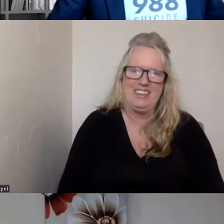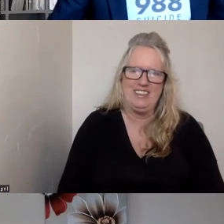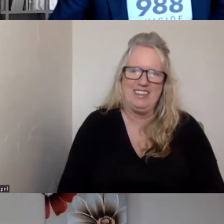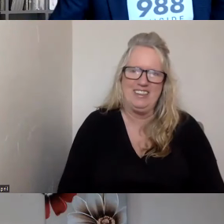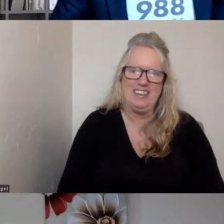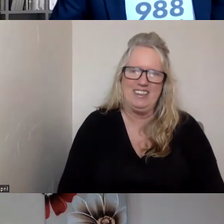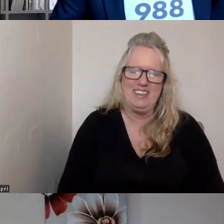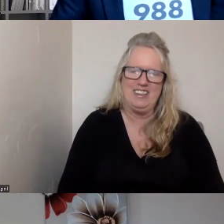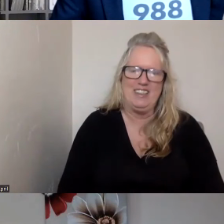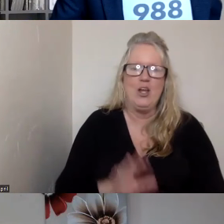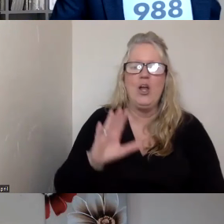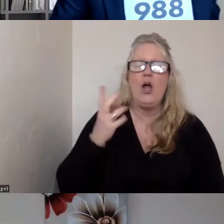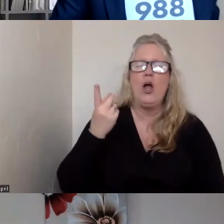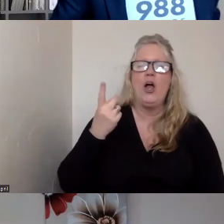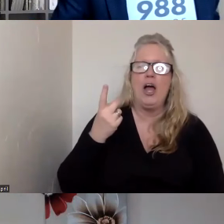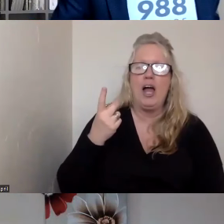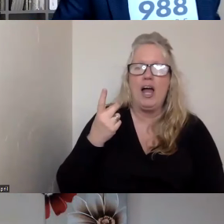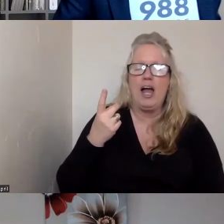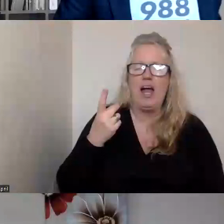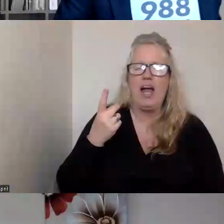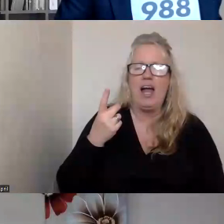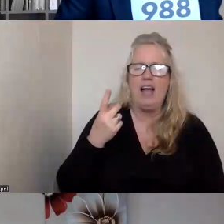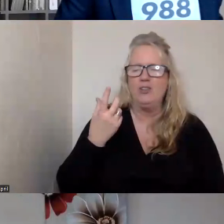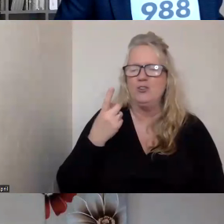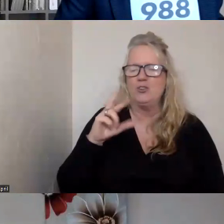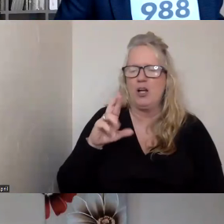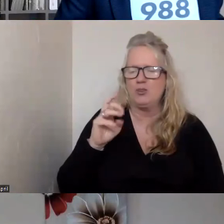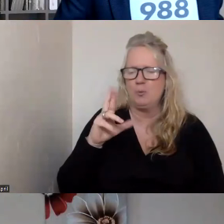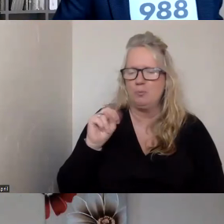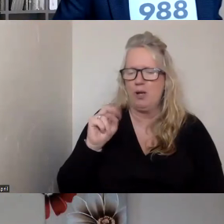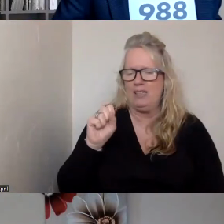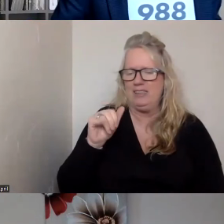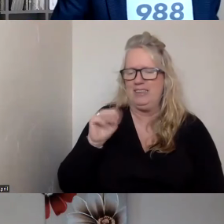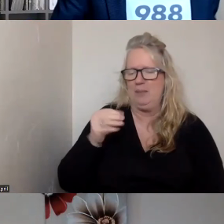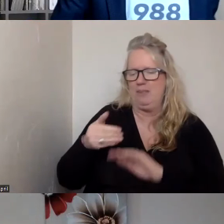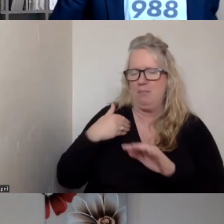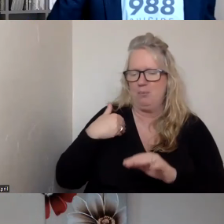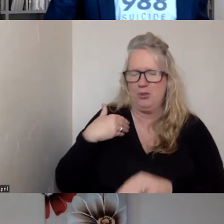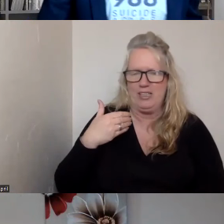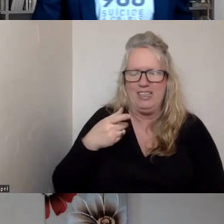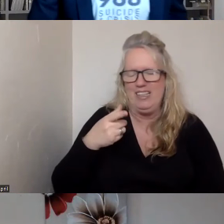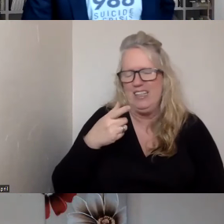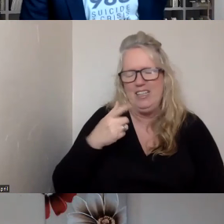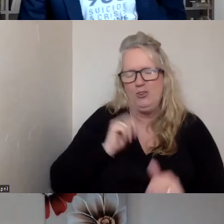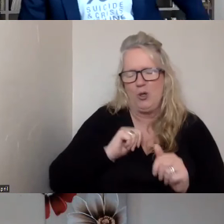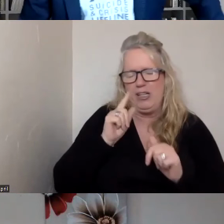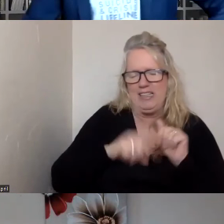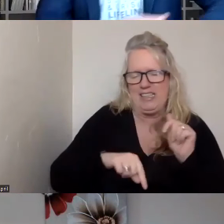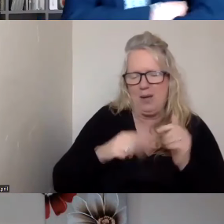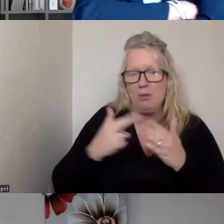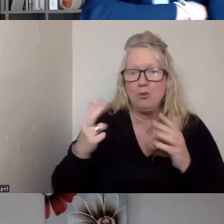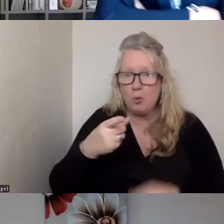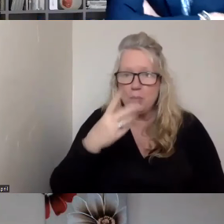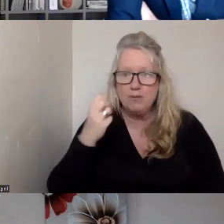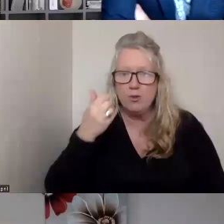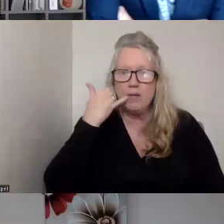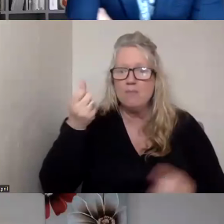DOCTOR BRIAN SIMS WAS IN THE PRESHOW SO HE IS NOT A RESOURCE HERE.